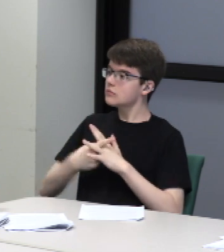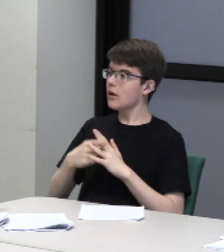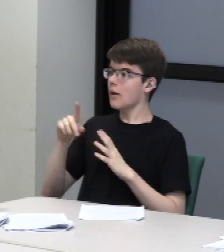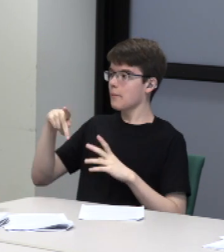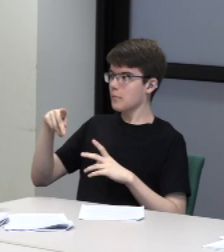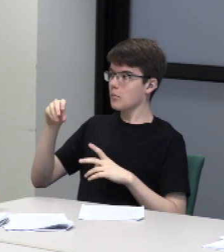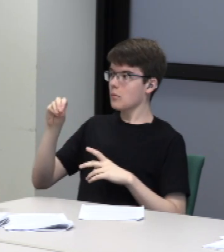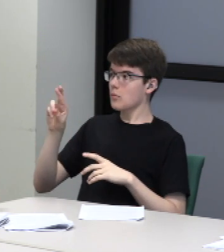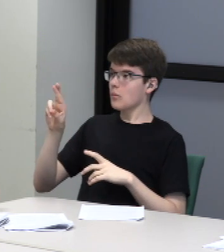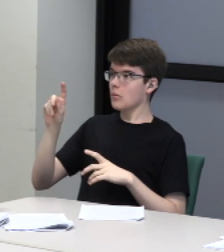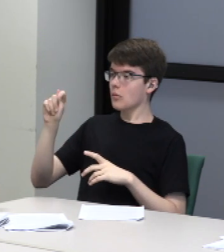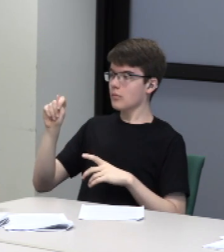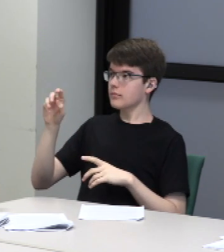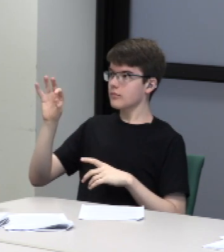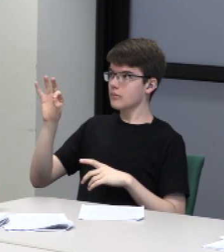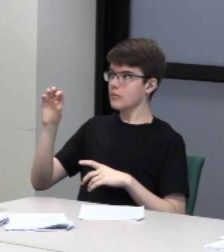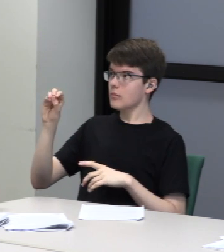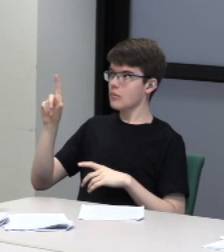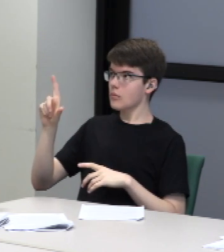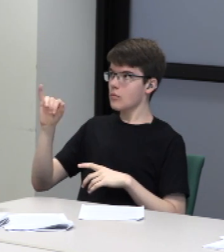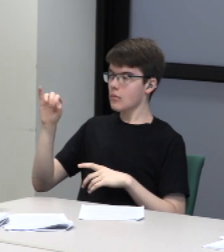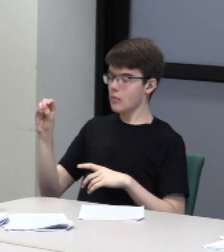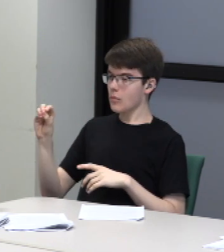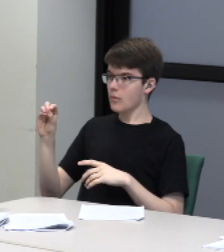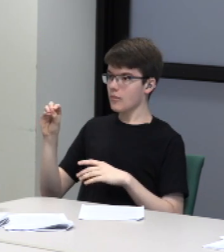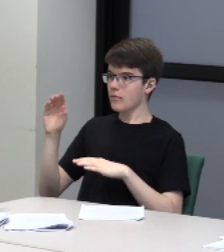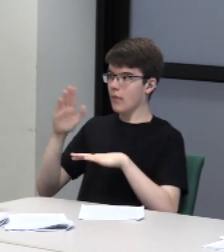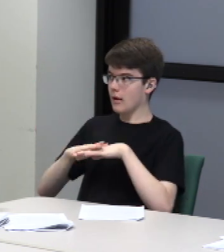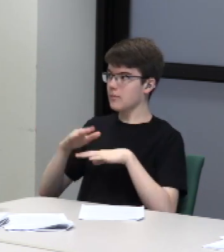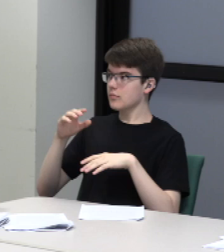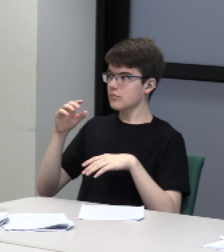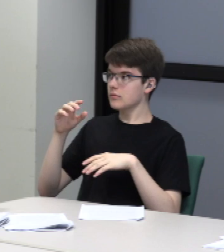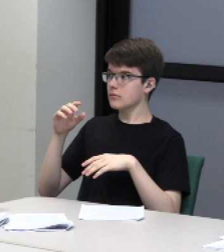We're gonna be starting to create a portfolio for me